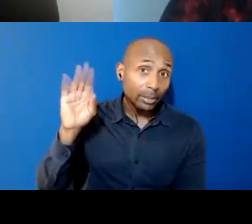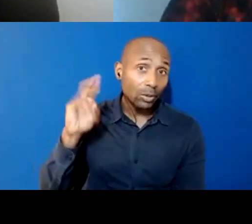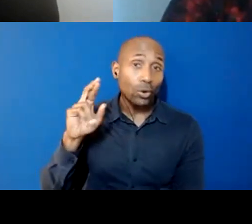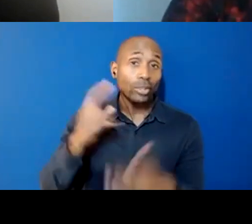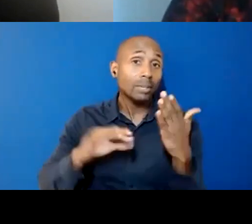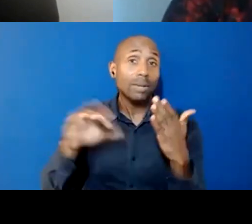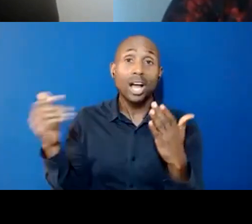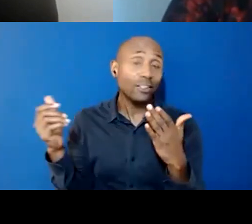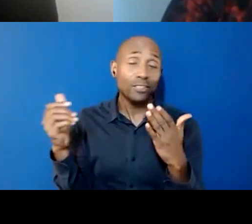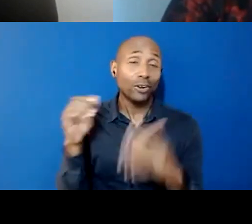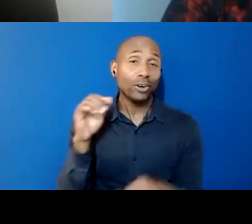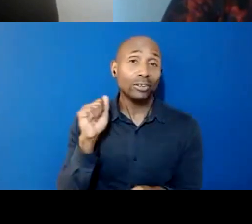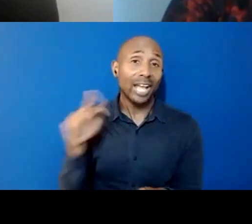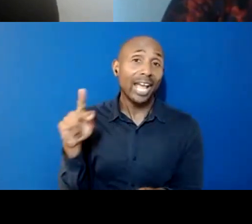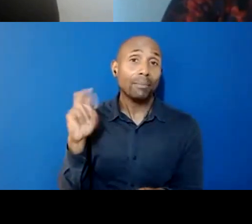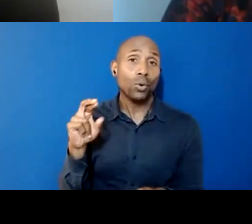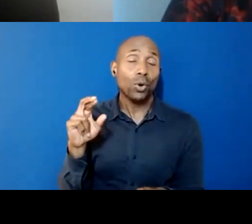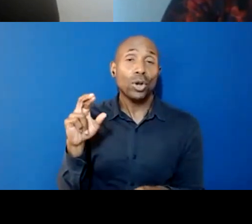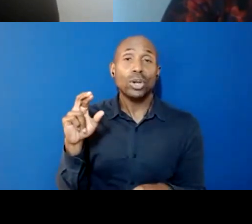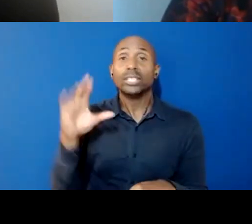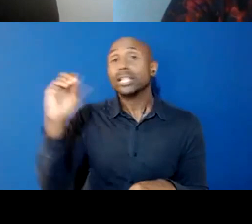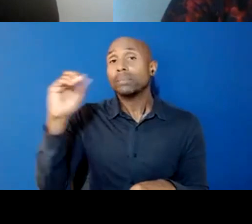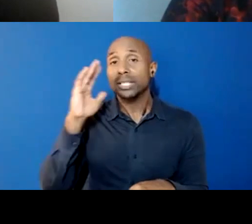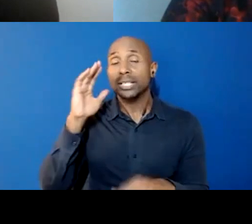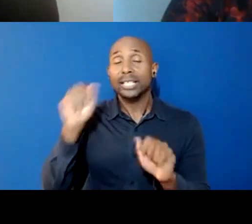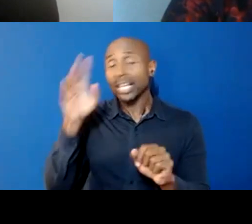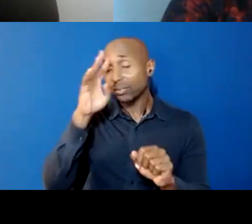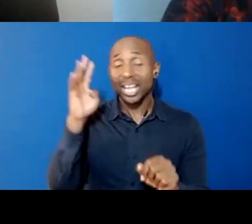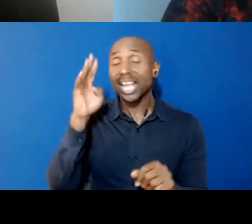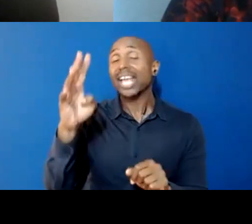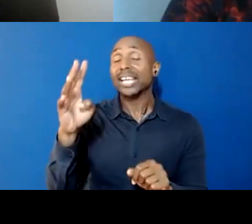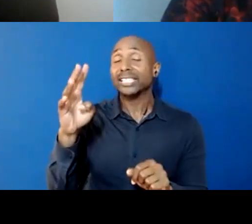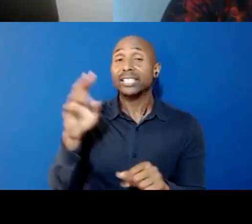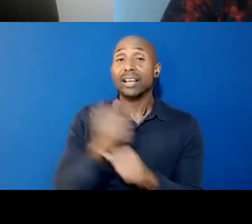that allow us to interact with communities abroad or remote places.